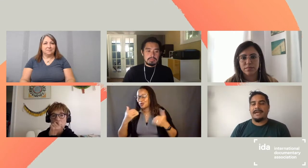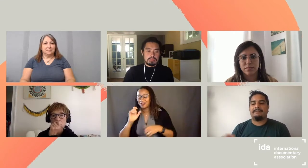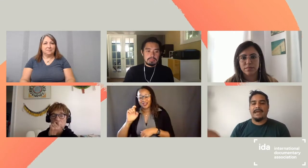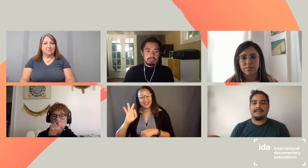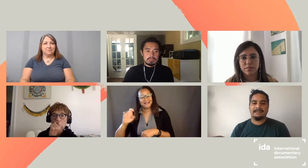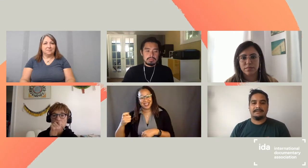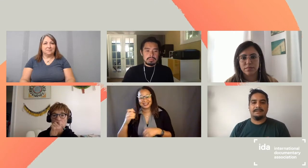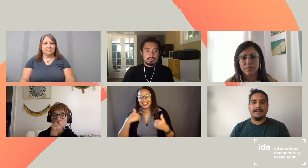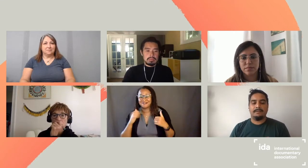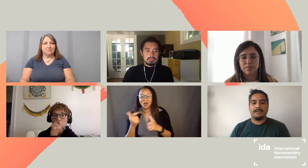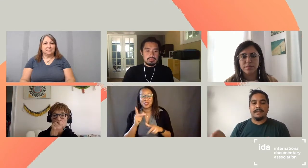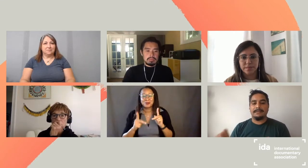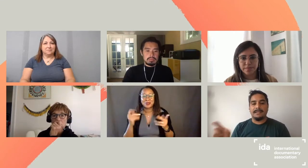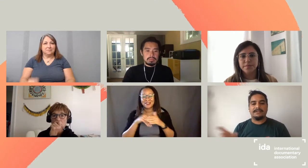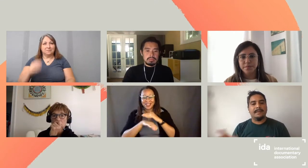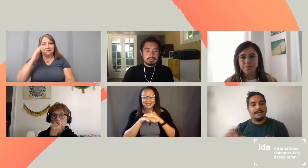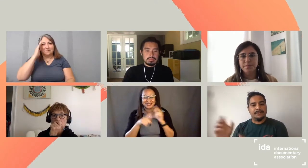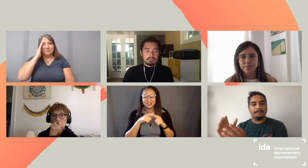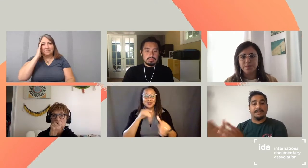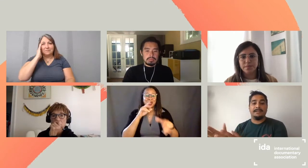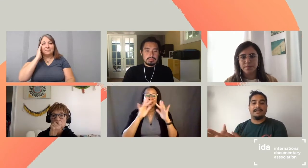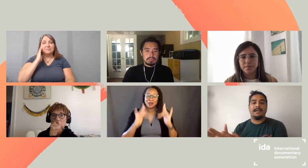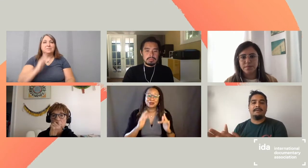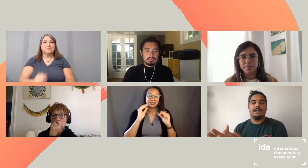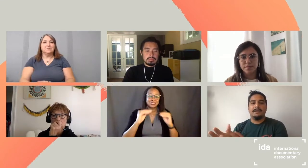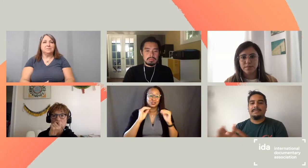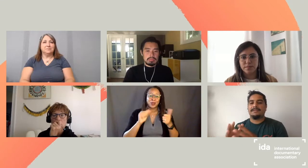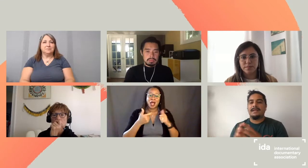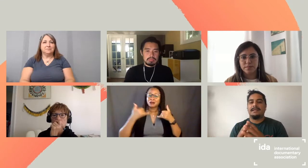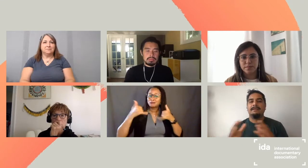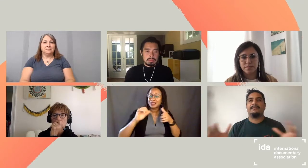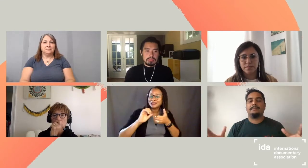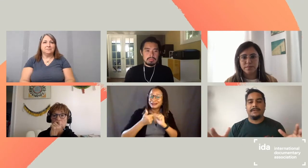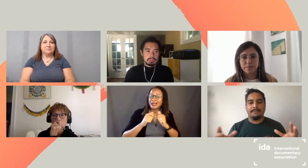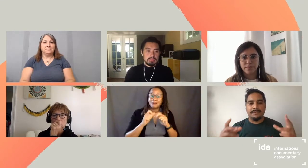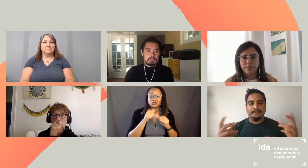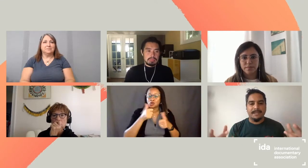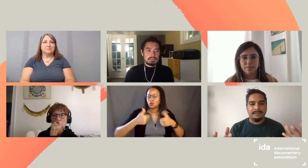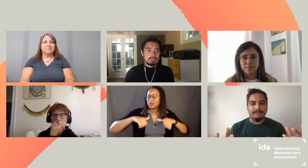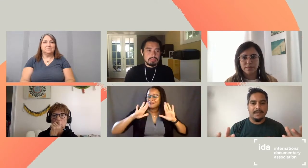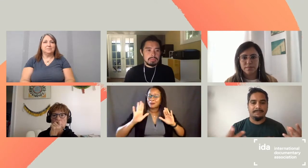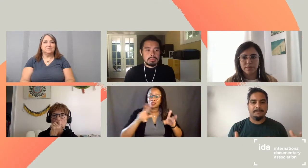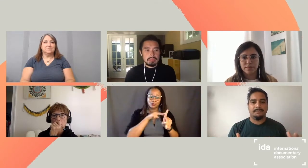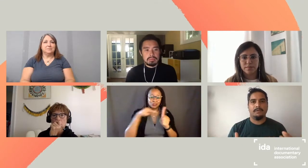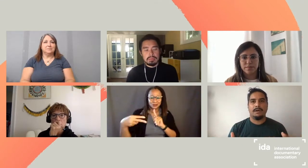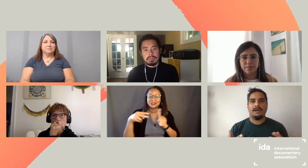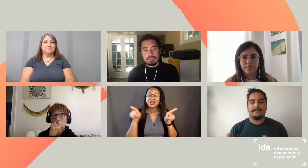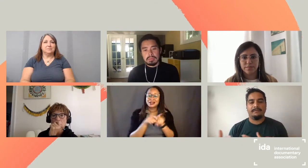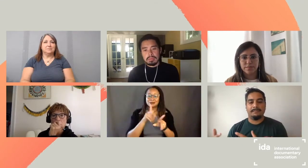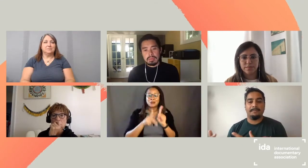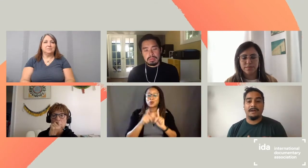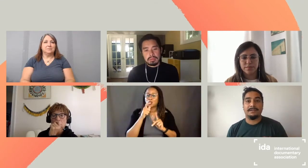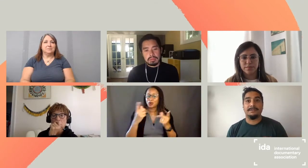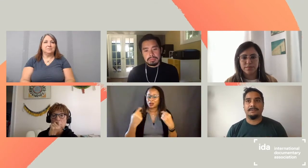to have the access to the networks and teach them how to sort of play the game, but to not give up their perspective as people who are coming from the margins,